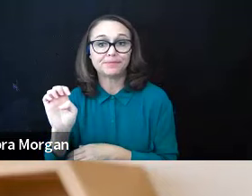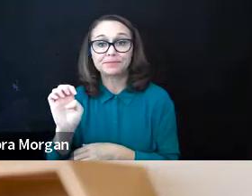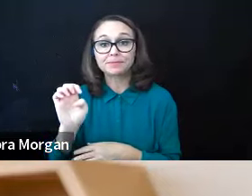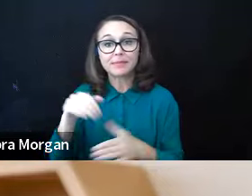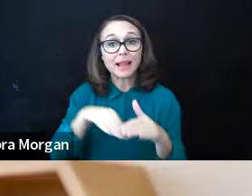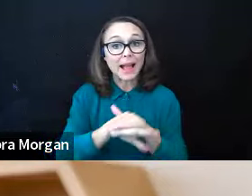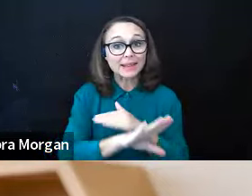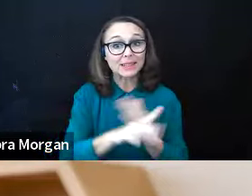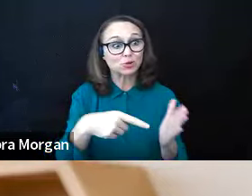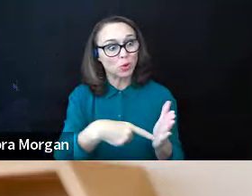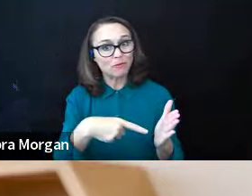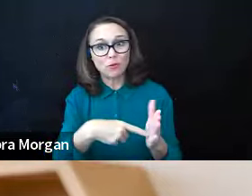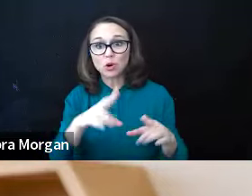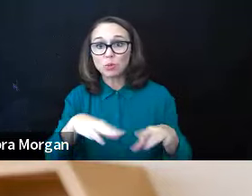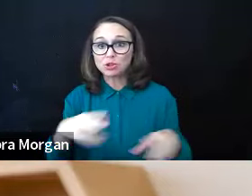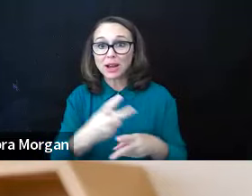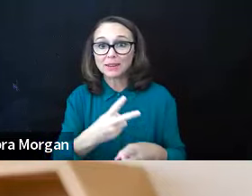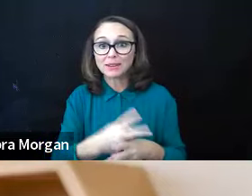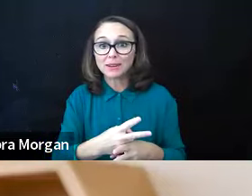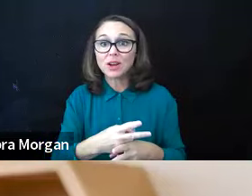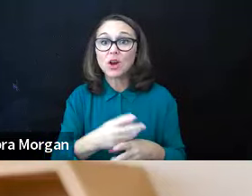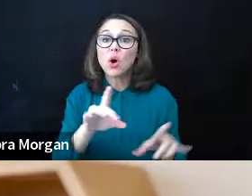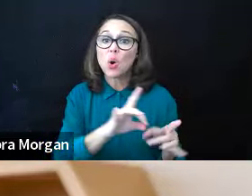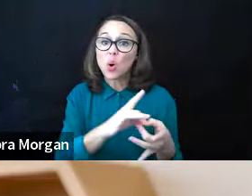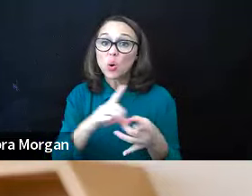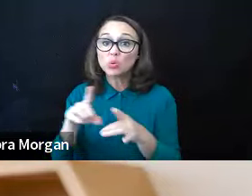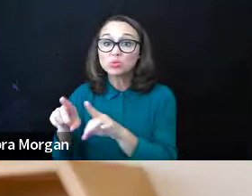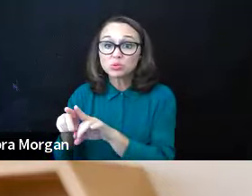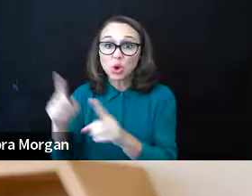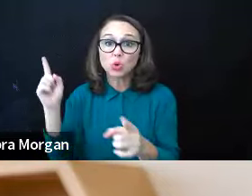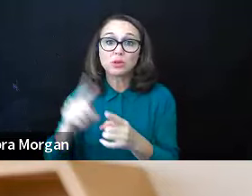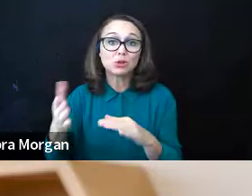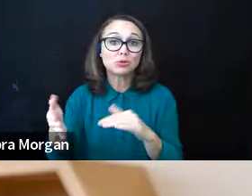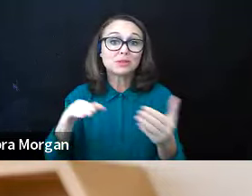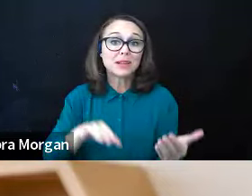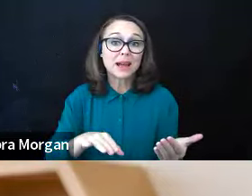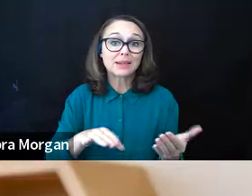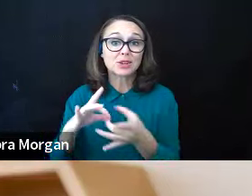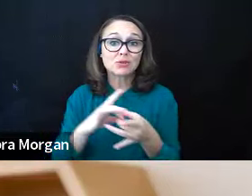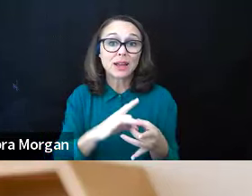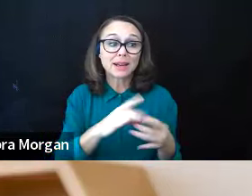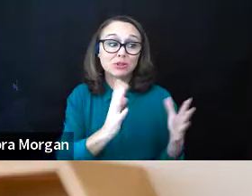also reduce child abuse deaths associated with having to leave children at home in the care of